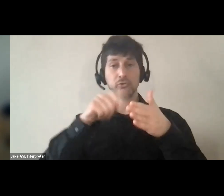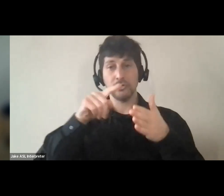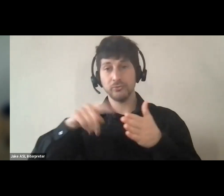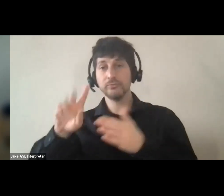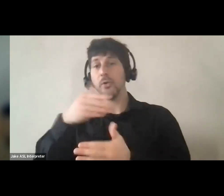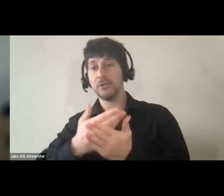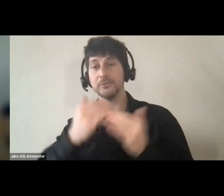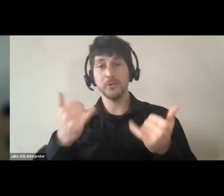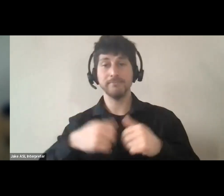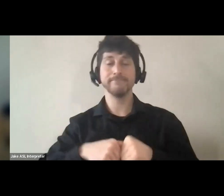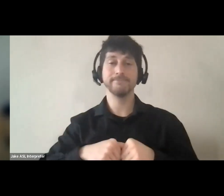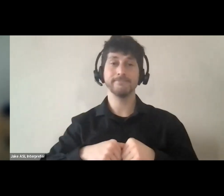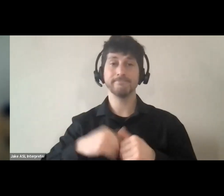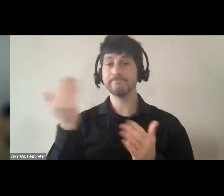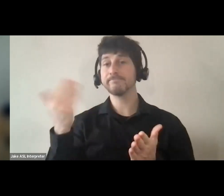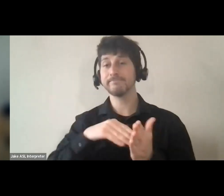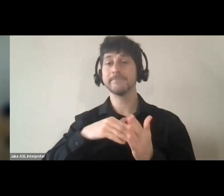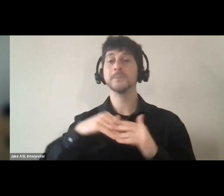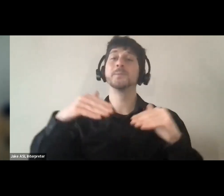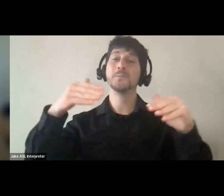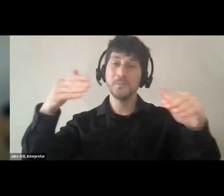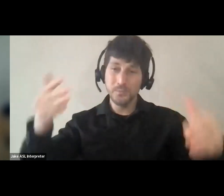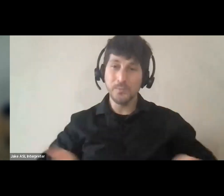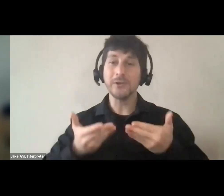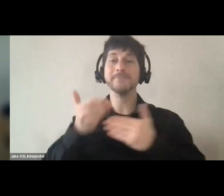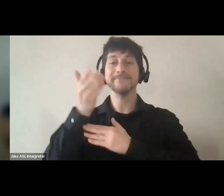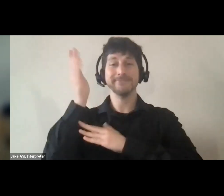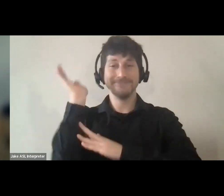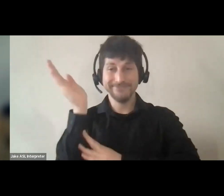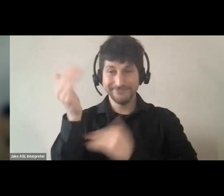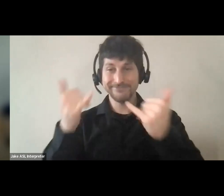But, we hope that we will get to all of those today.